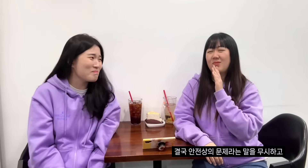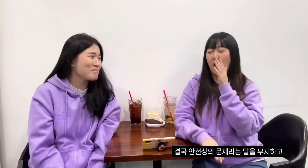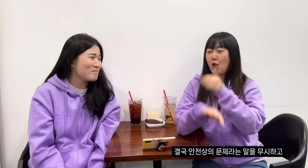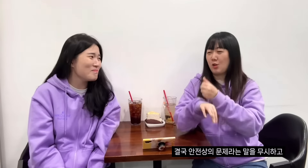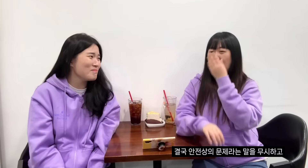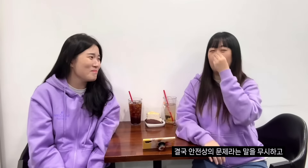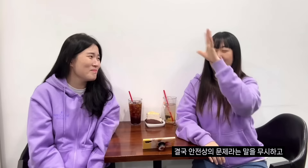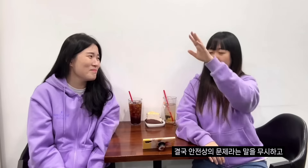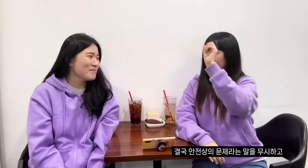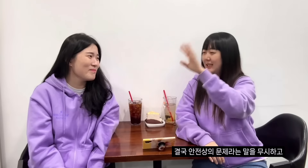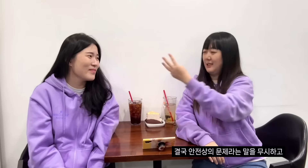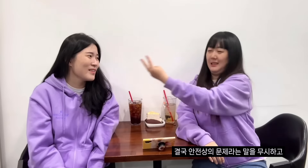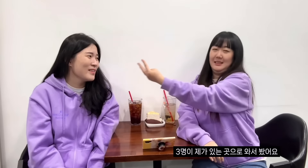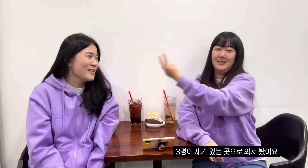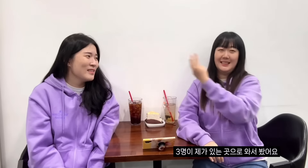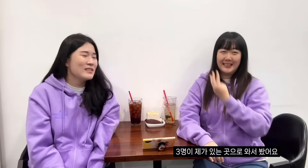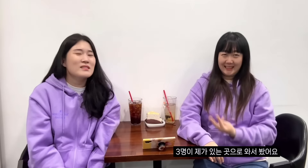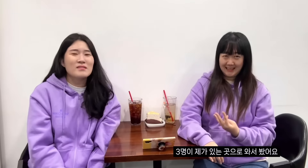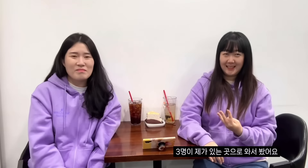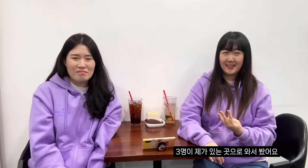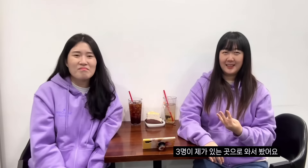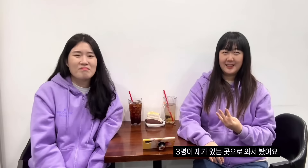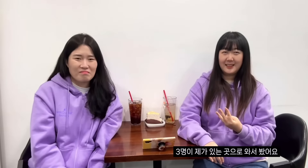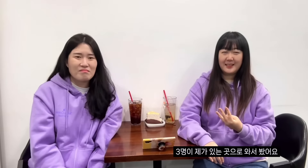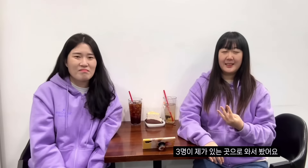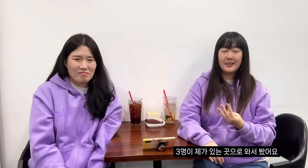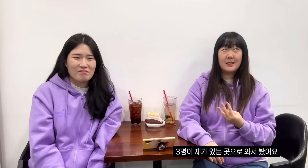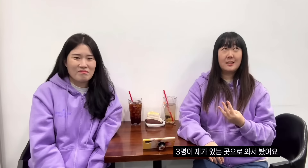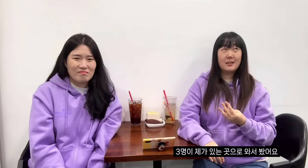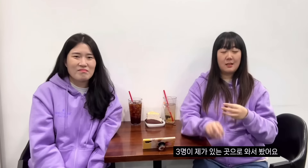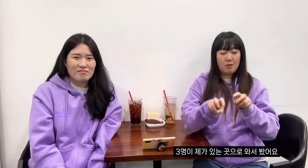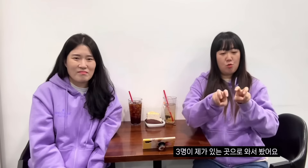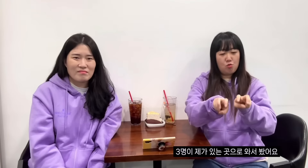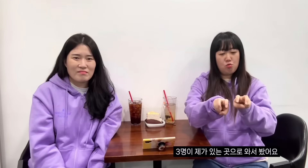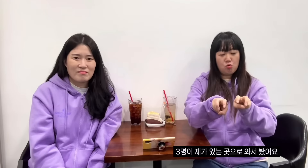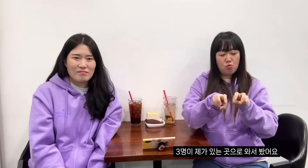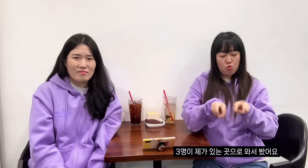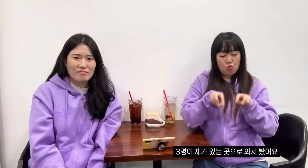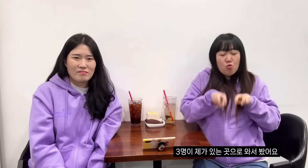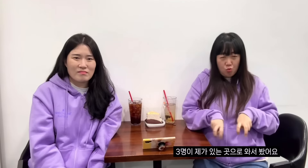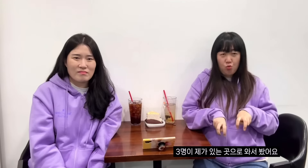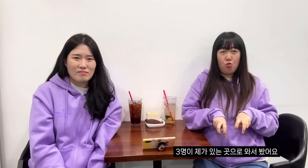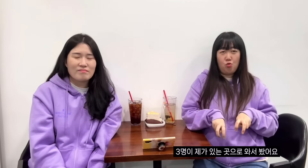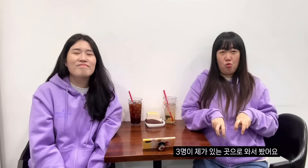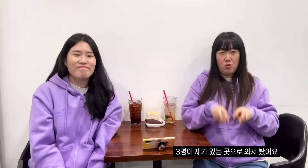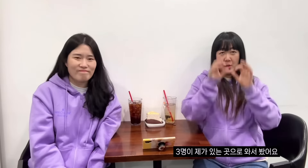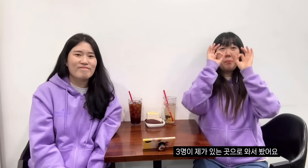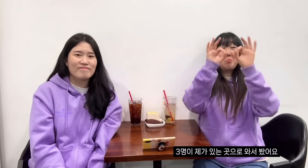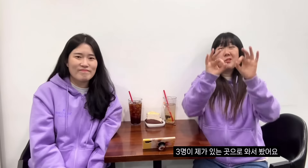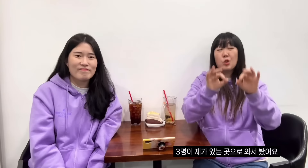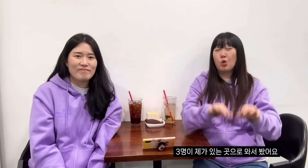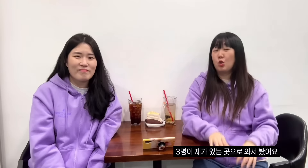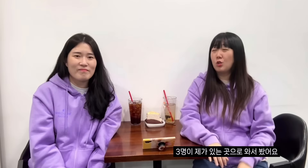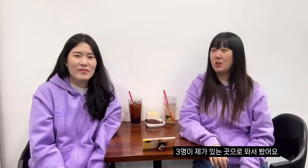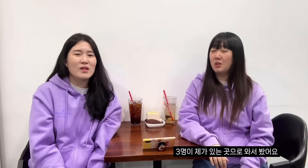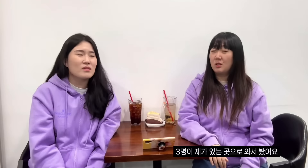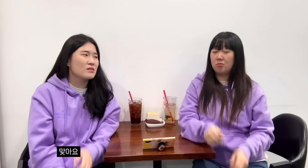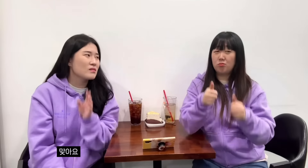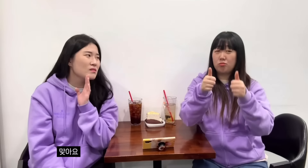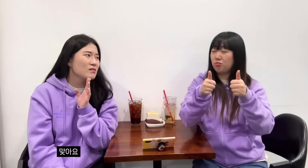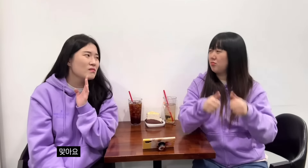In the end, we ignored the word that it was a safety issue and 3 people came to see me.